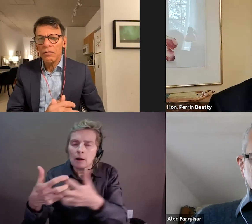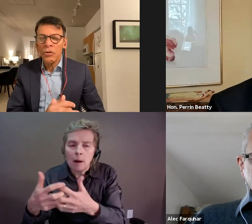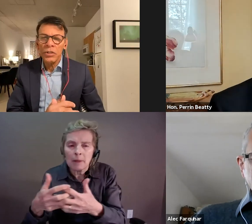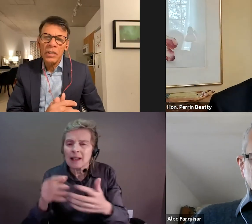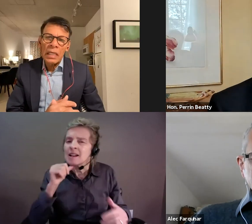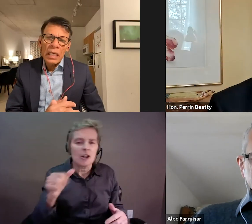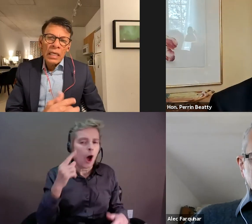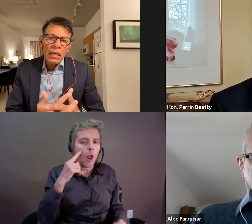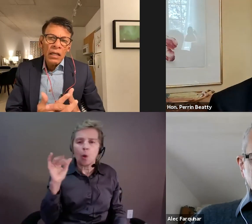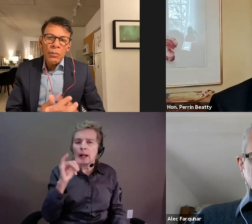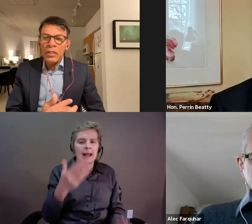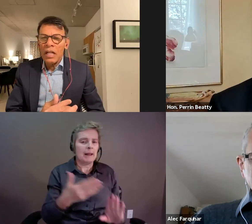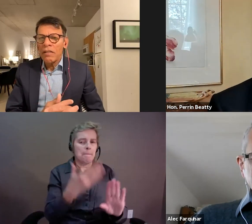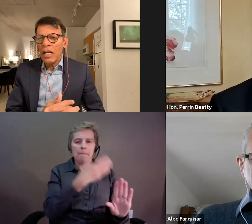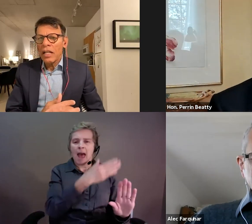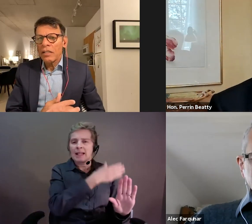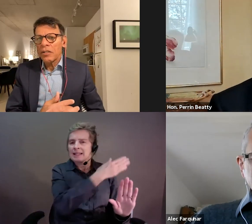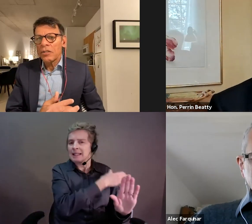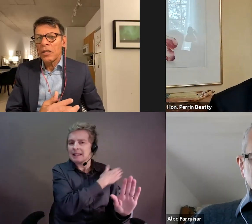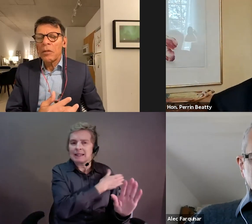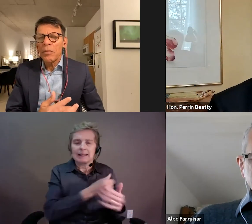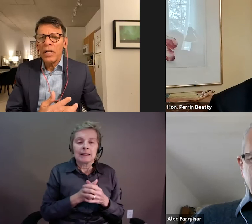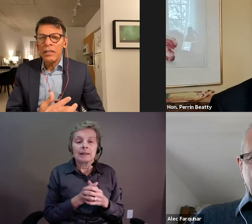Of course, on a personal level, I like to see people, I think,